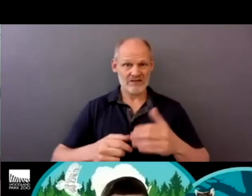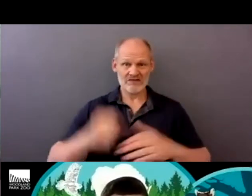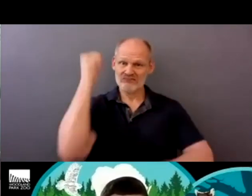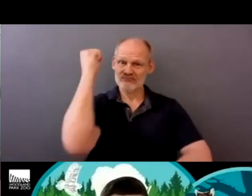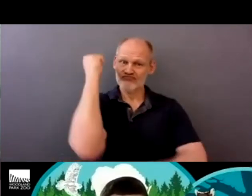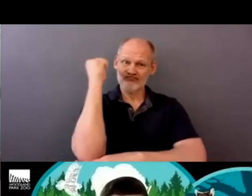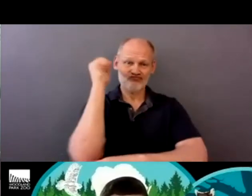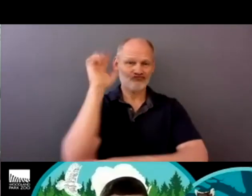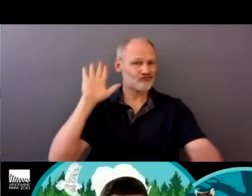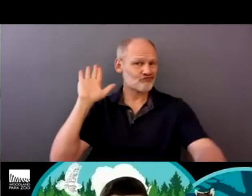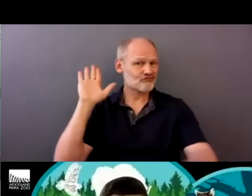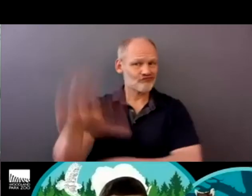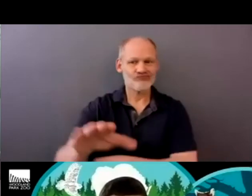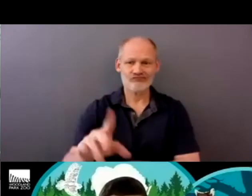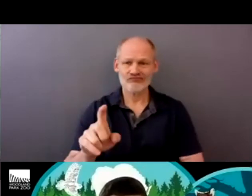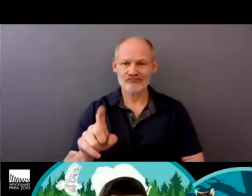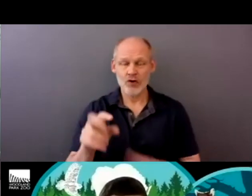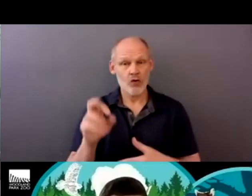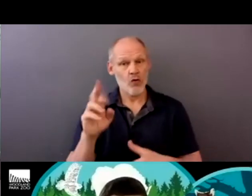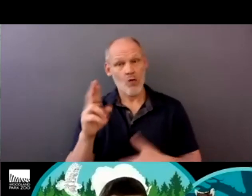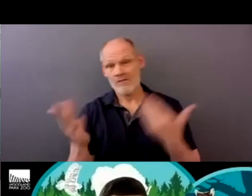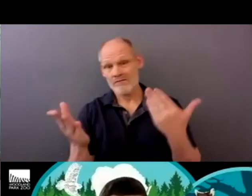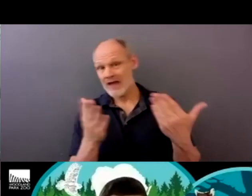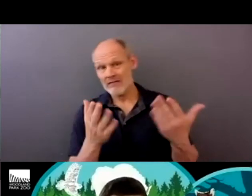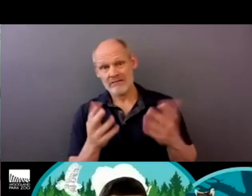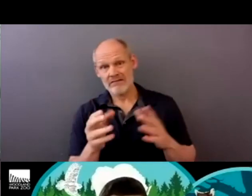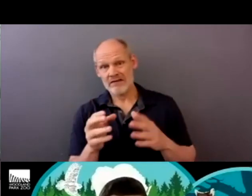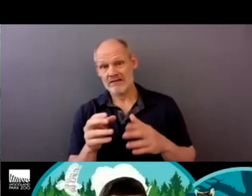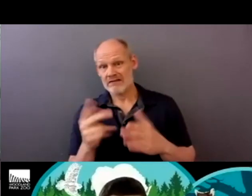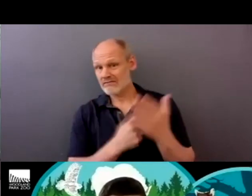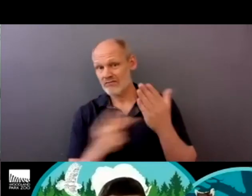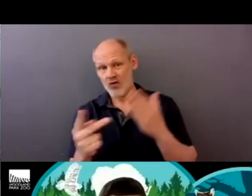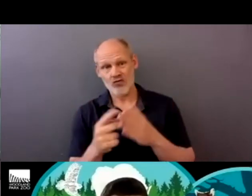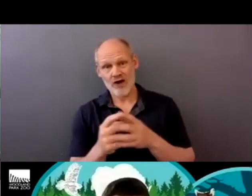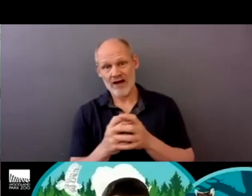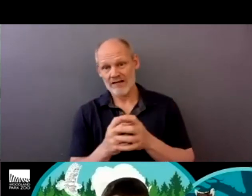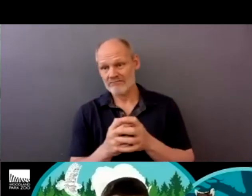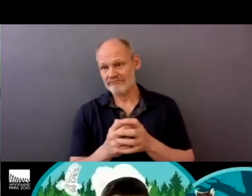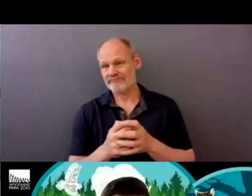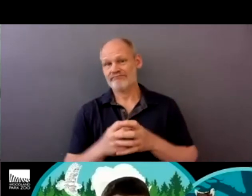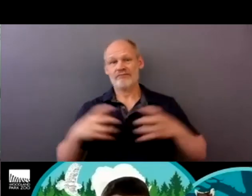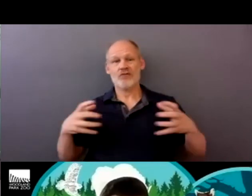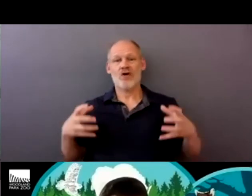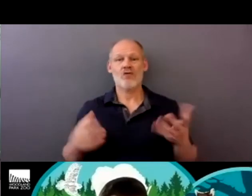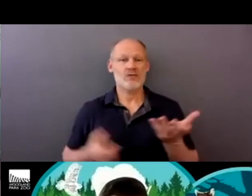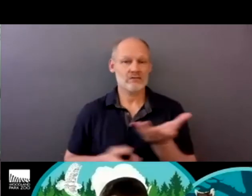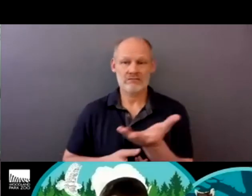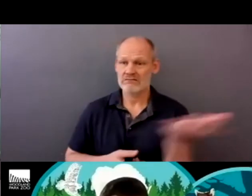questions if any of the panelist feels comfortable in coming on mic and sharing, that would be great.